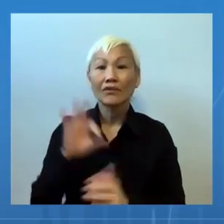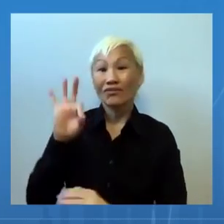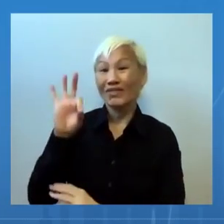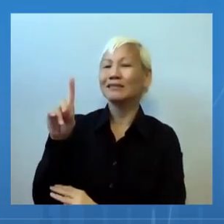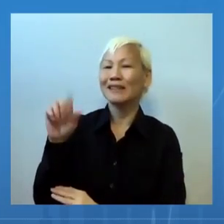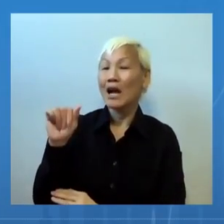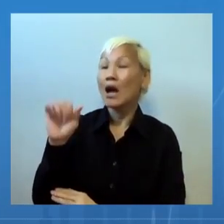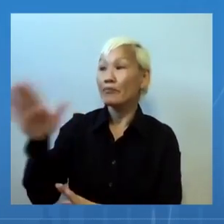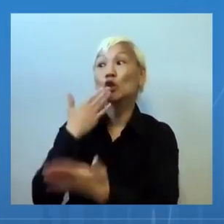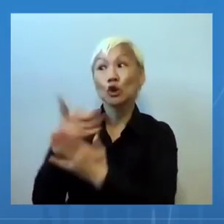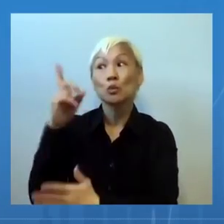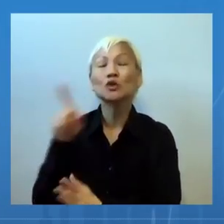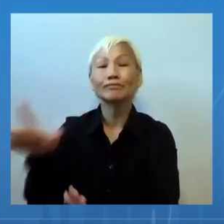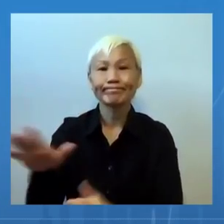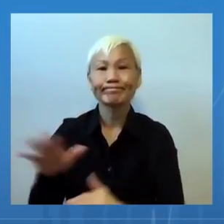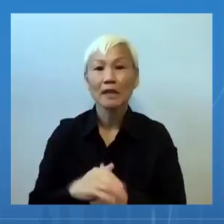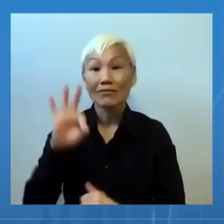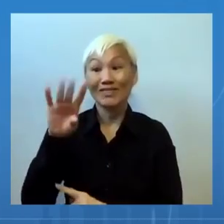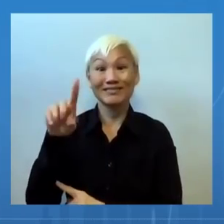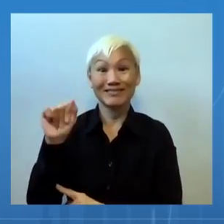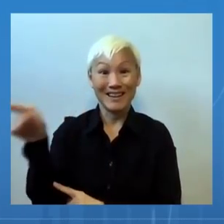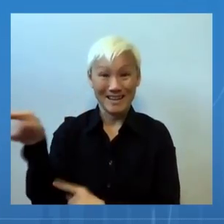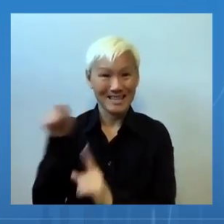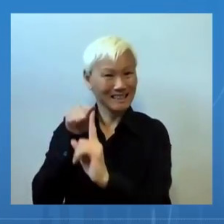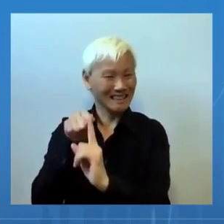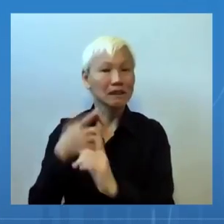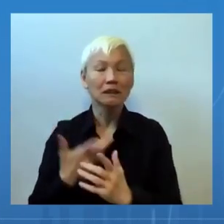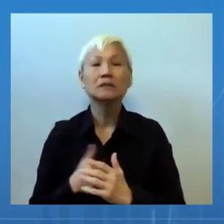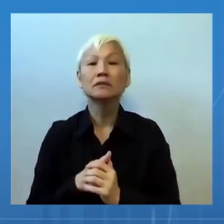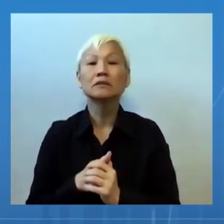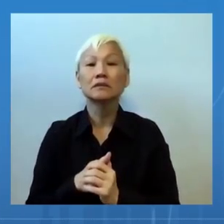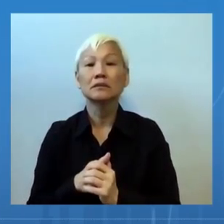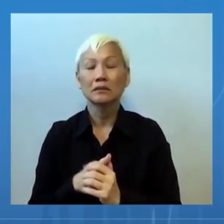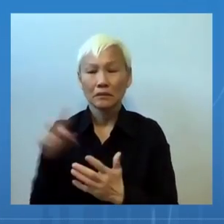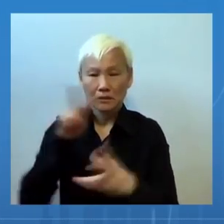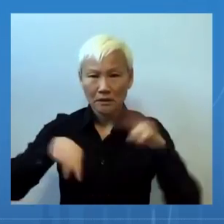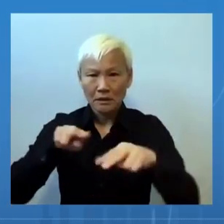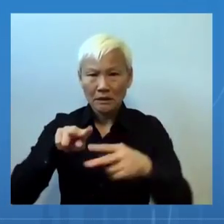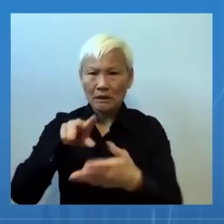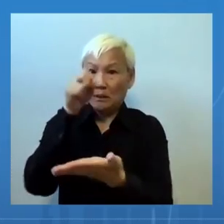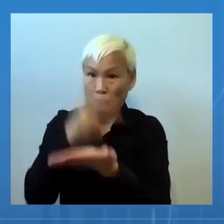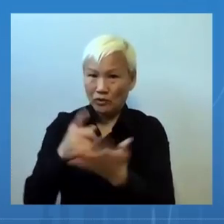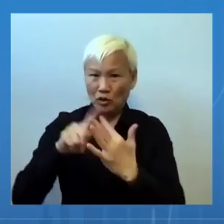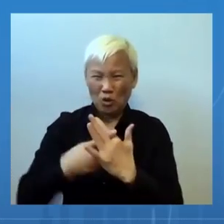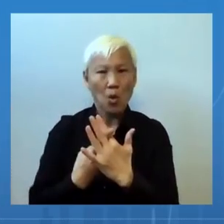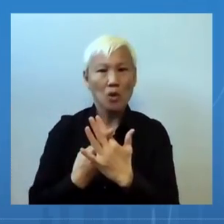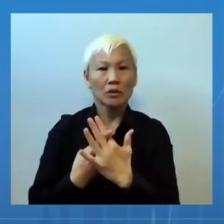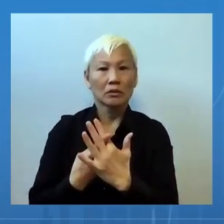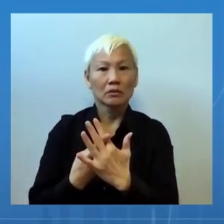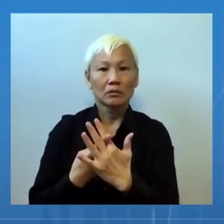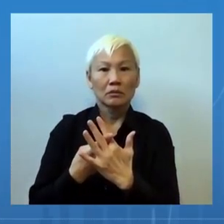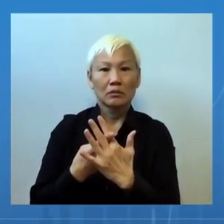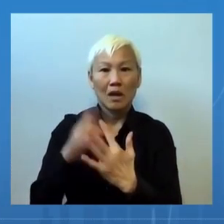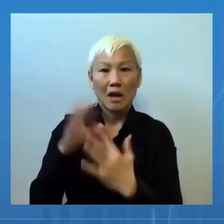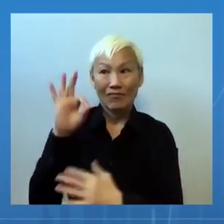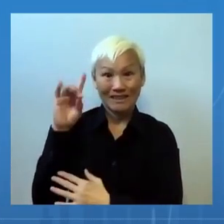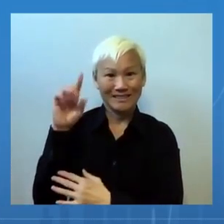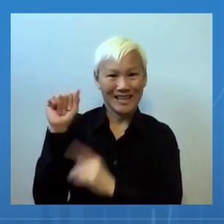The FDA authorization was the trigger, regulatorily, that would allow -- that allowed for the beginning